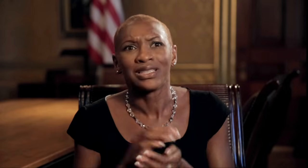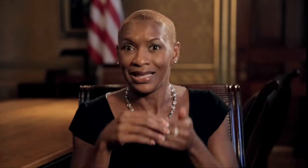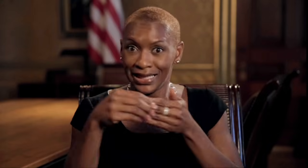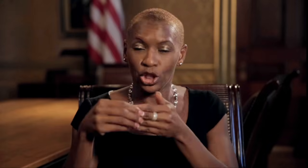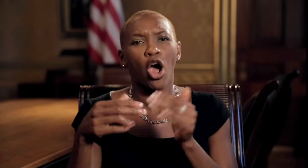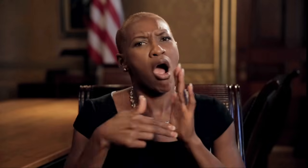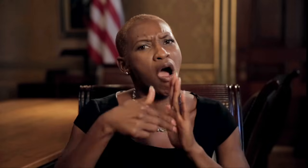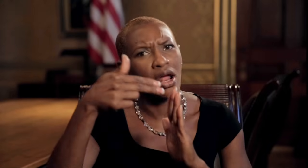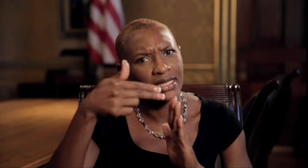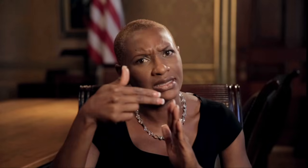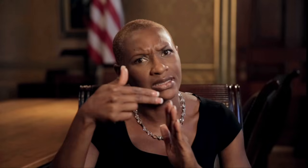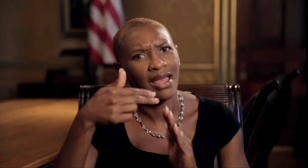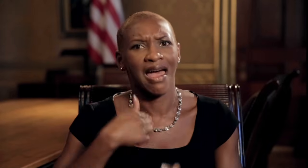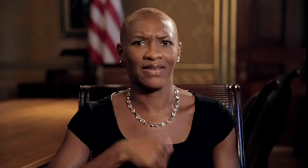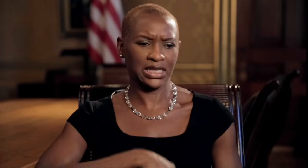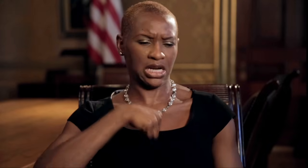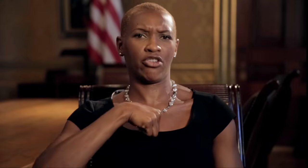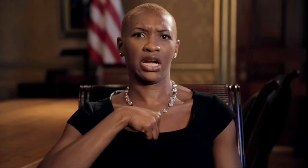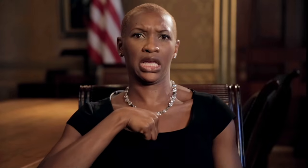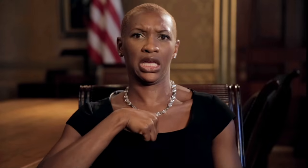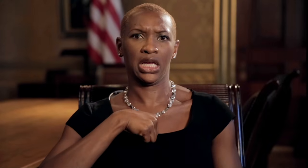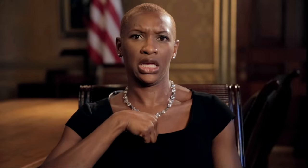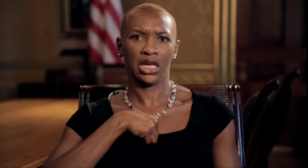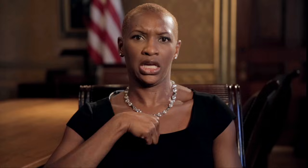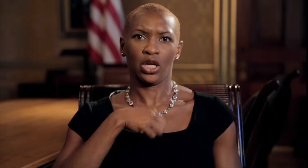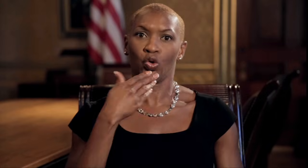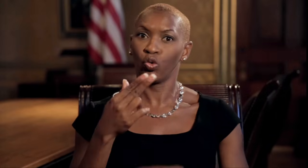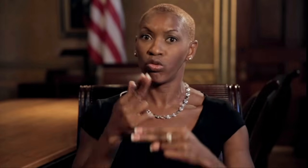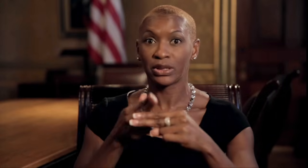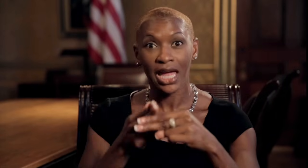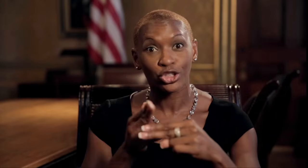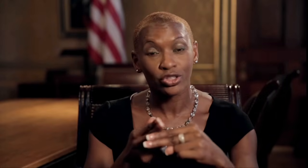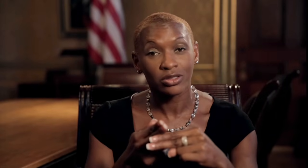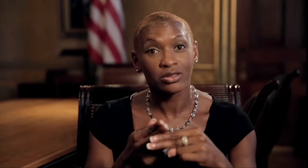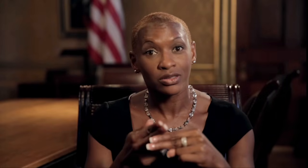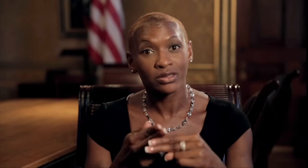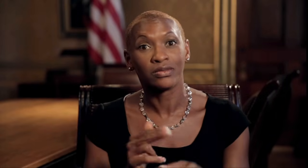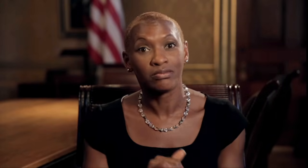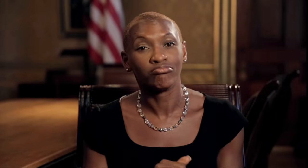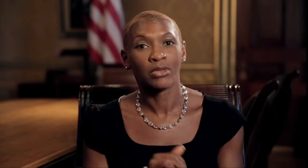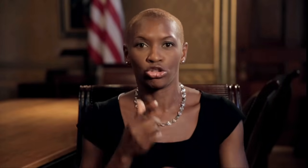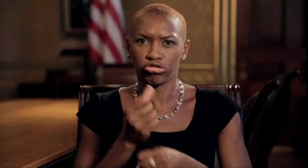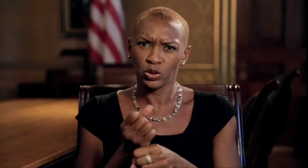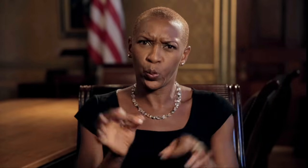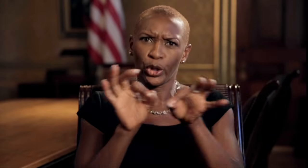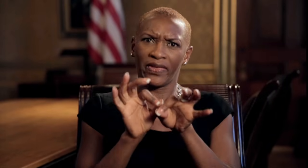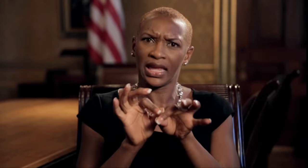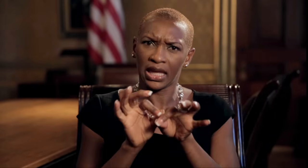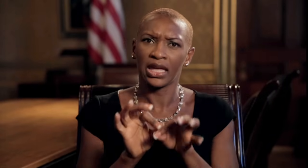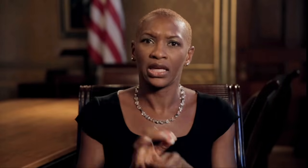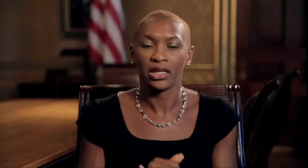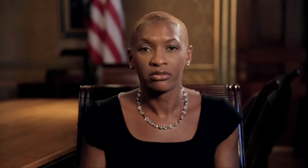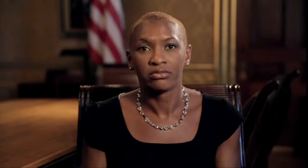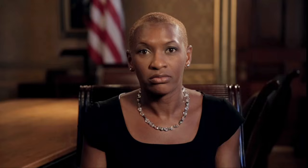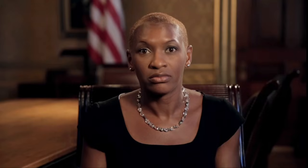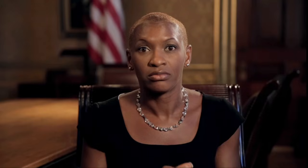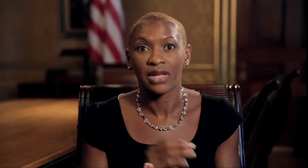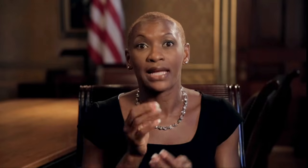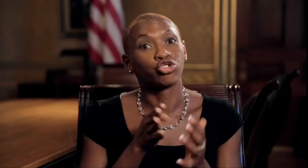A leader is honest, has integrity, a good reputation, and is is trustworthy.